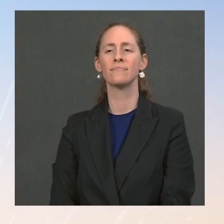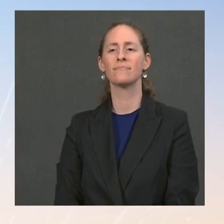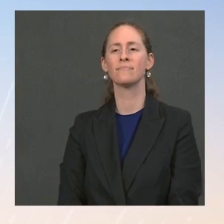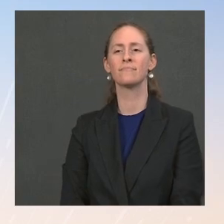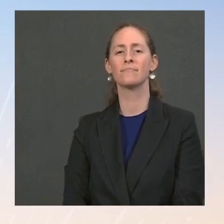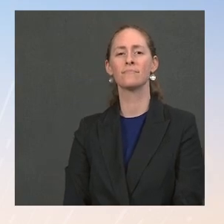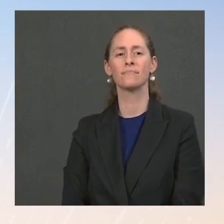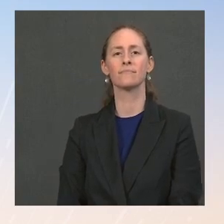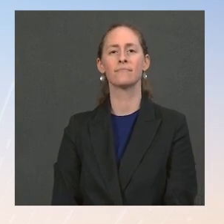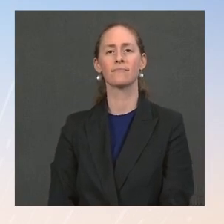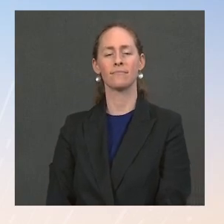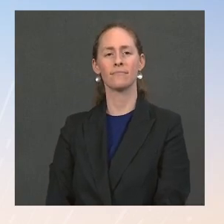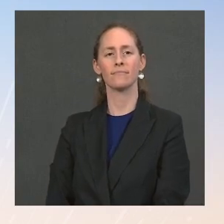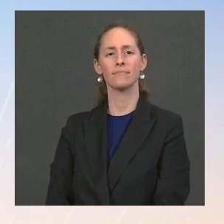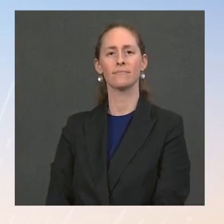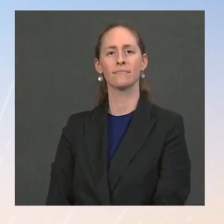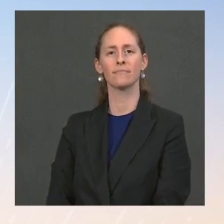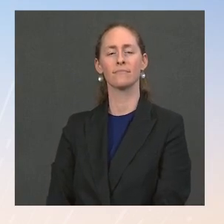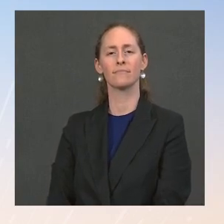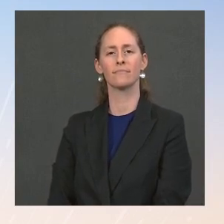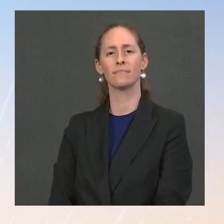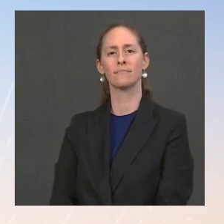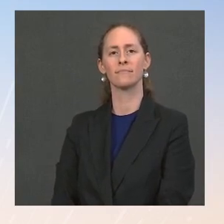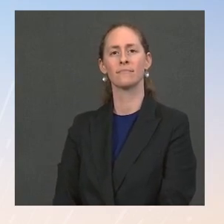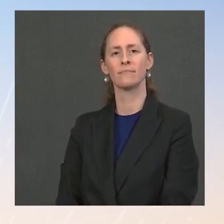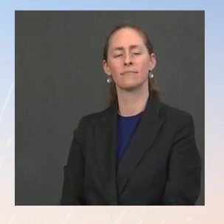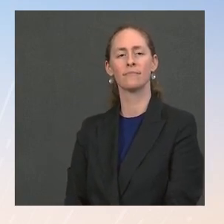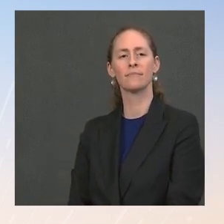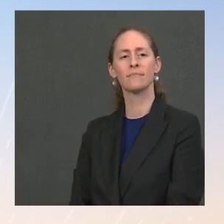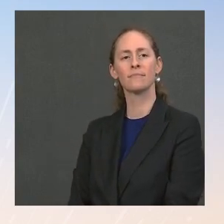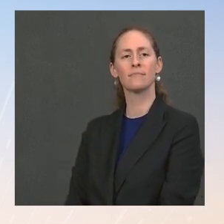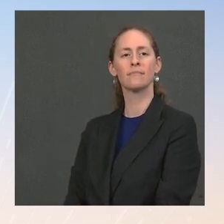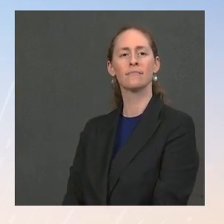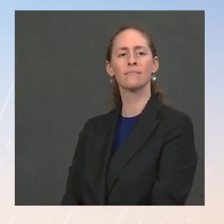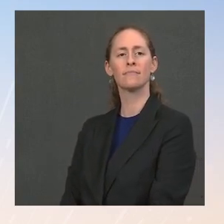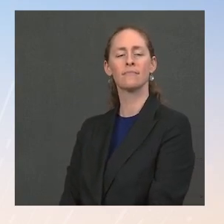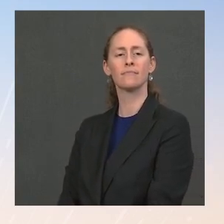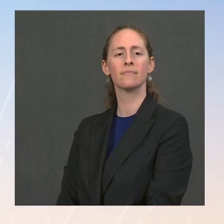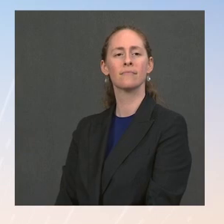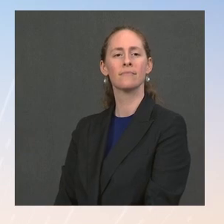The Press: Thank you. And then just one more topic, following up on his remarks yesterday: President Biden claims that he cold-called